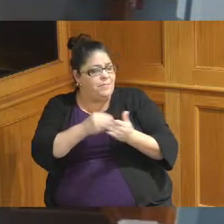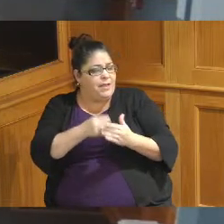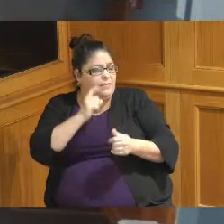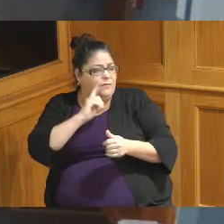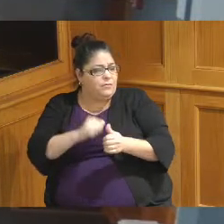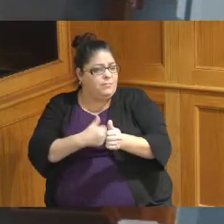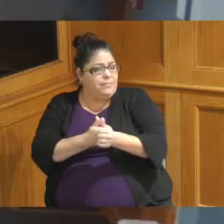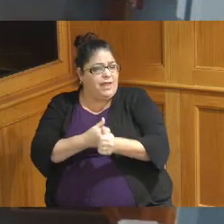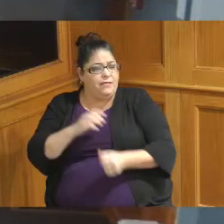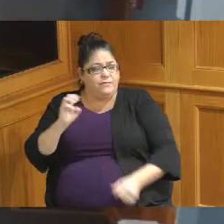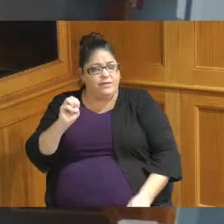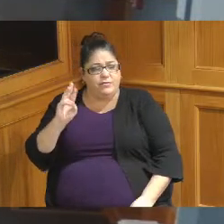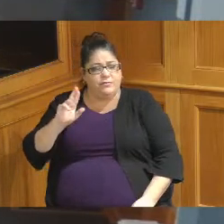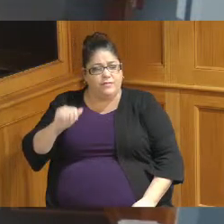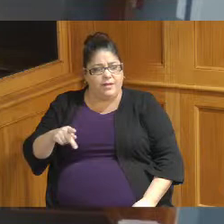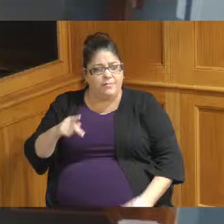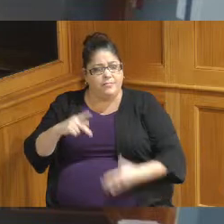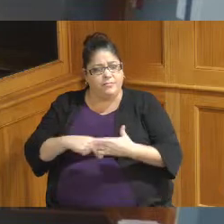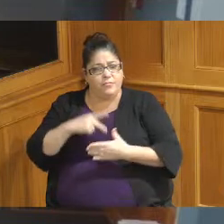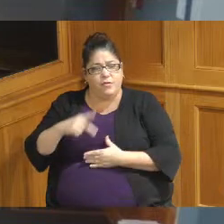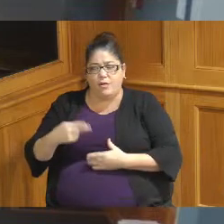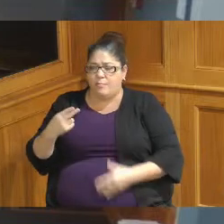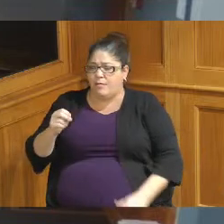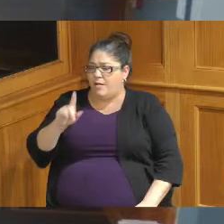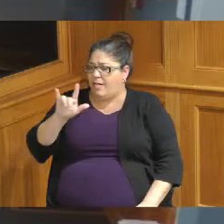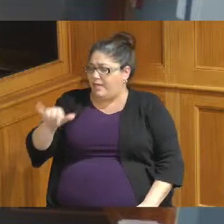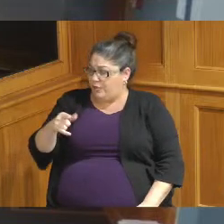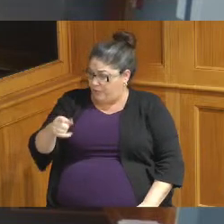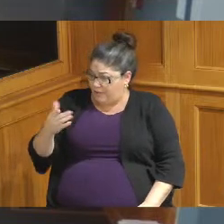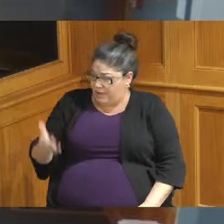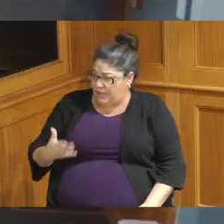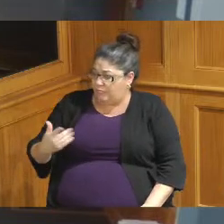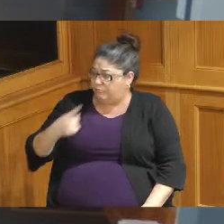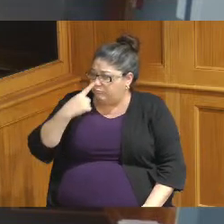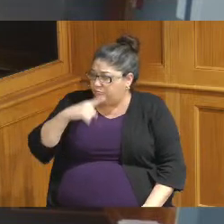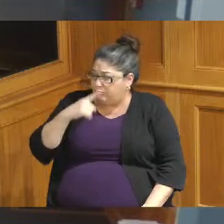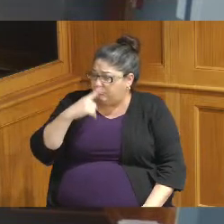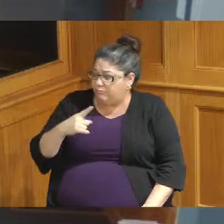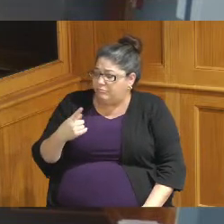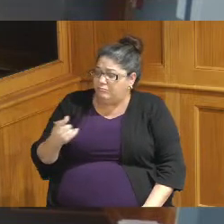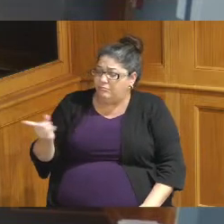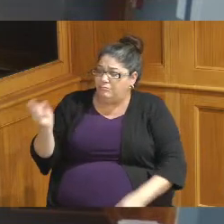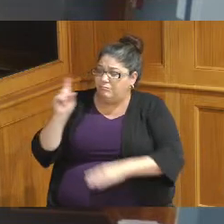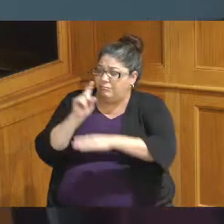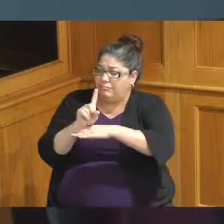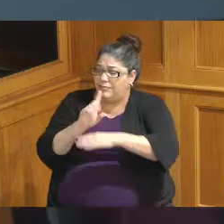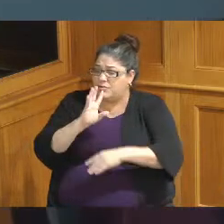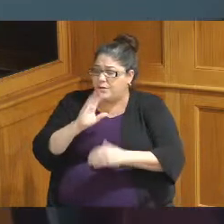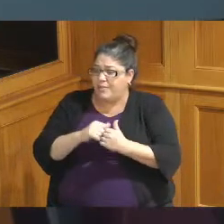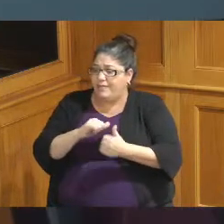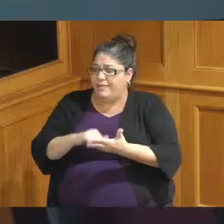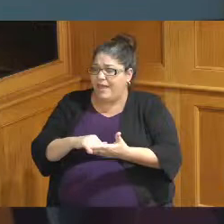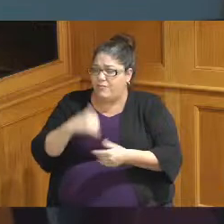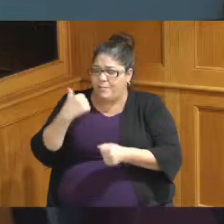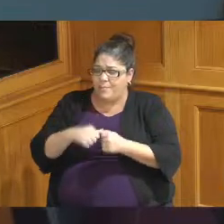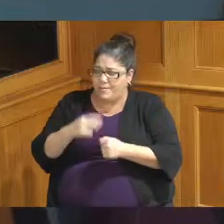the ER program Holly you're here can you you have I remember seeing that table and I also remember